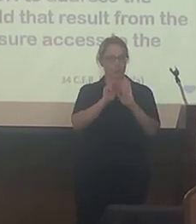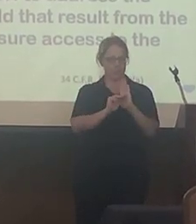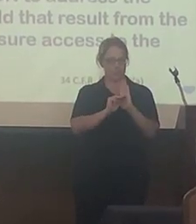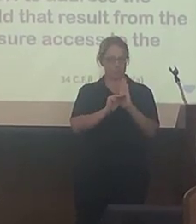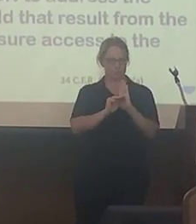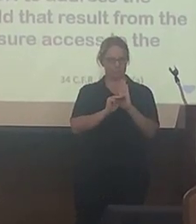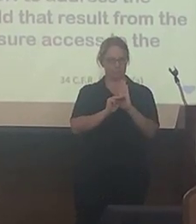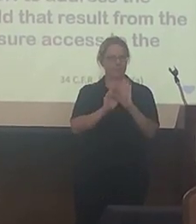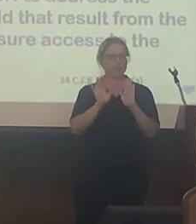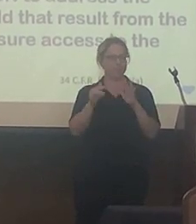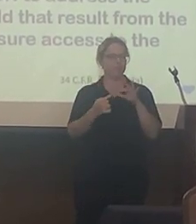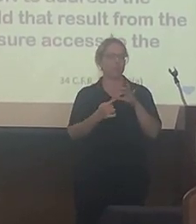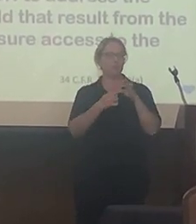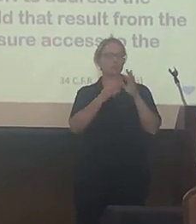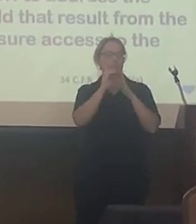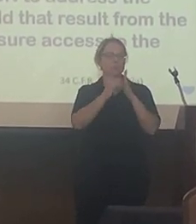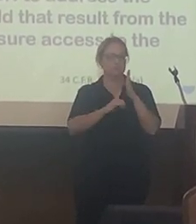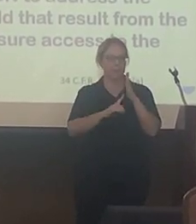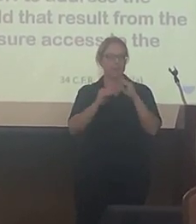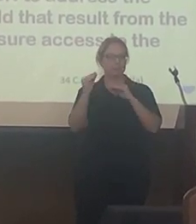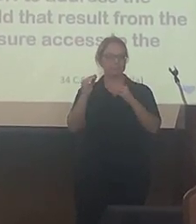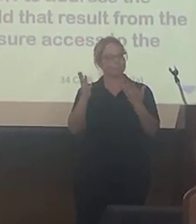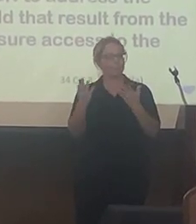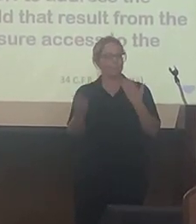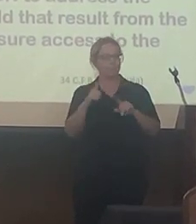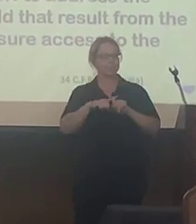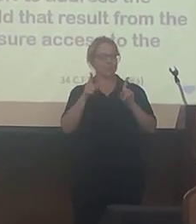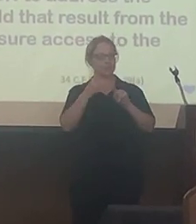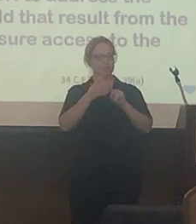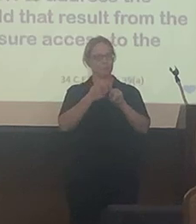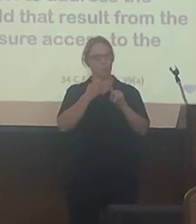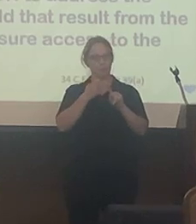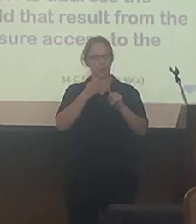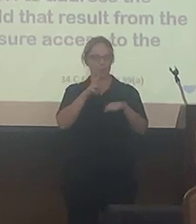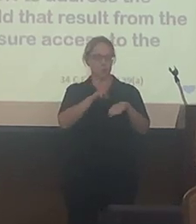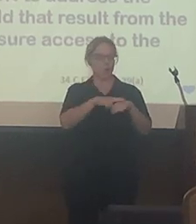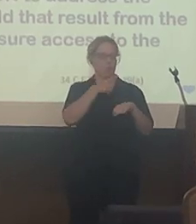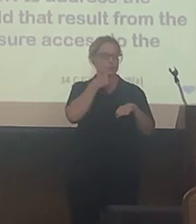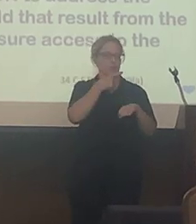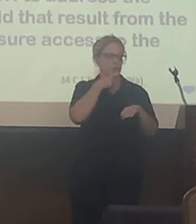different from maybe a typically hearing you know a normal hearing tile what do we have to change